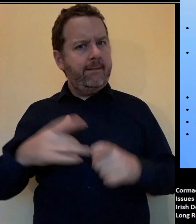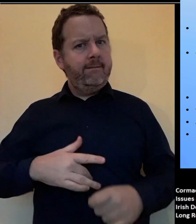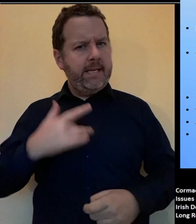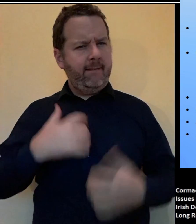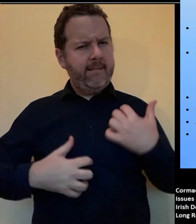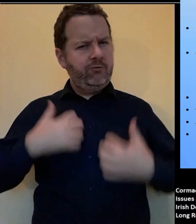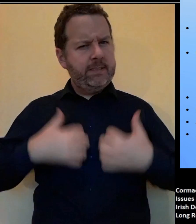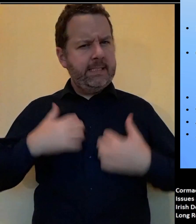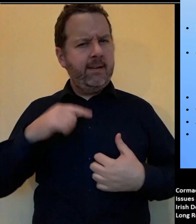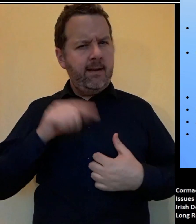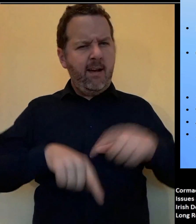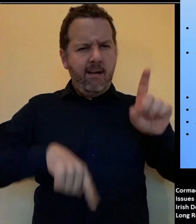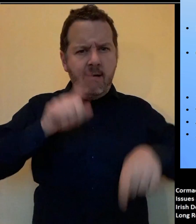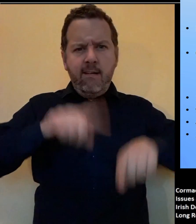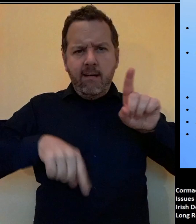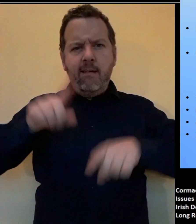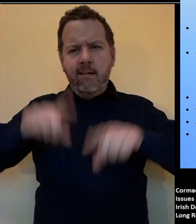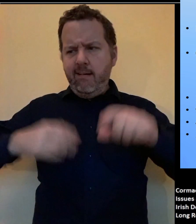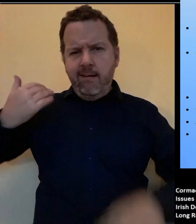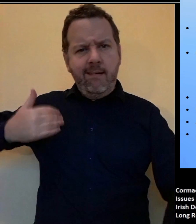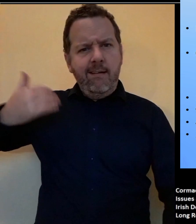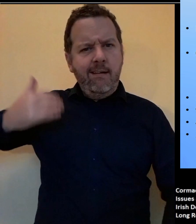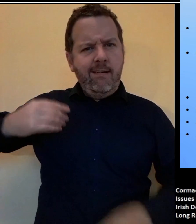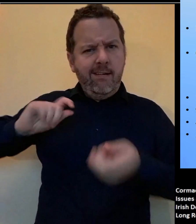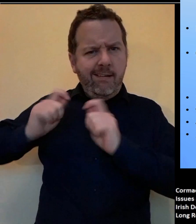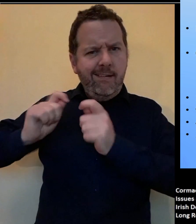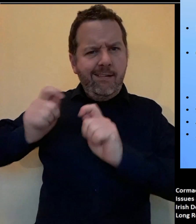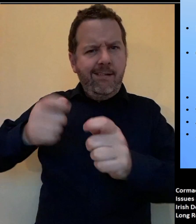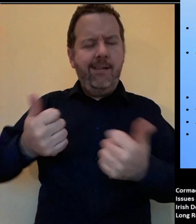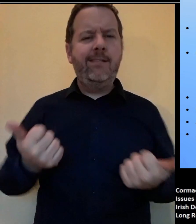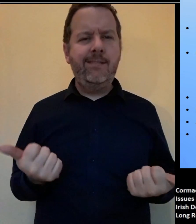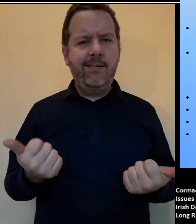but I still find this inconsistency interesting.